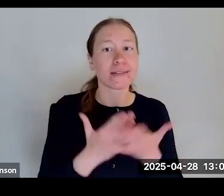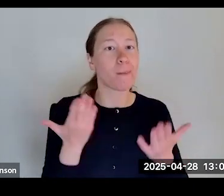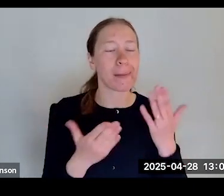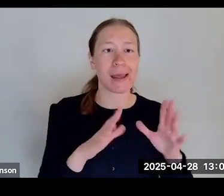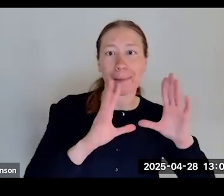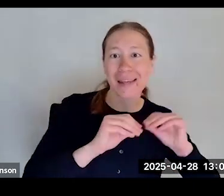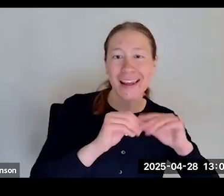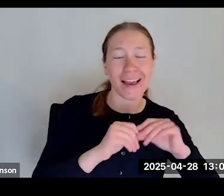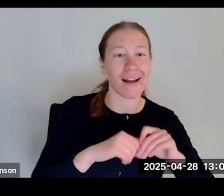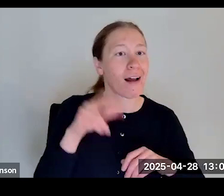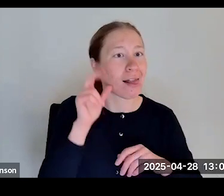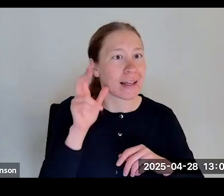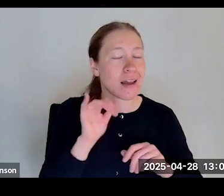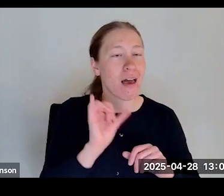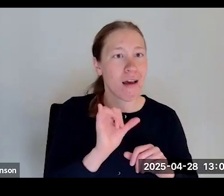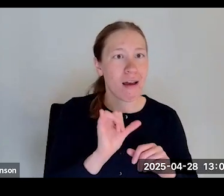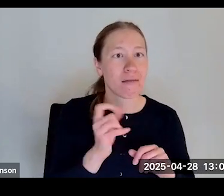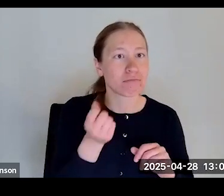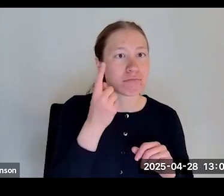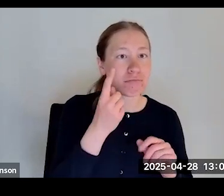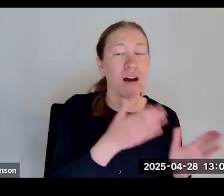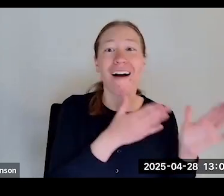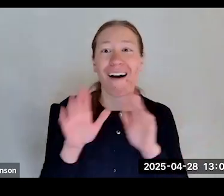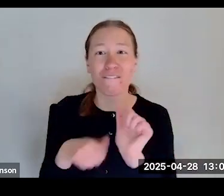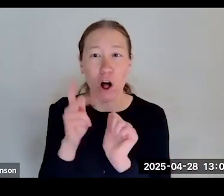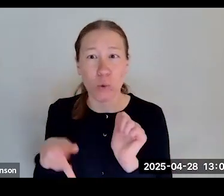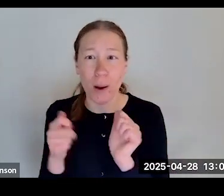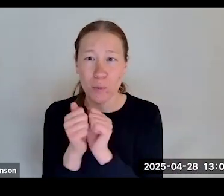but having an email follow up where they can view it in brightening is also helpful.